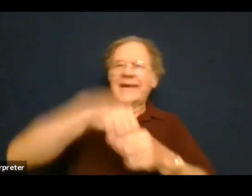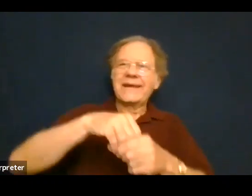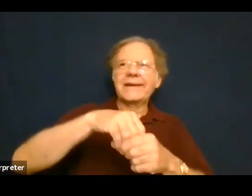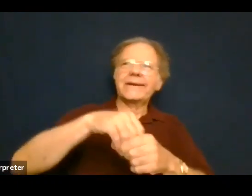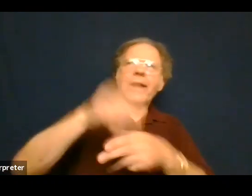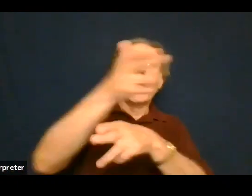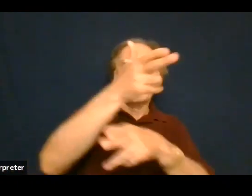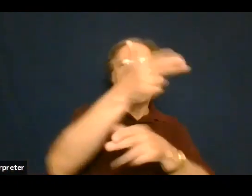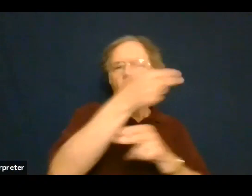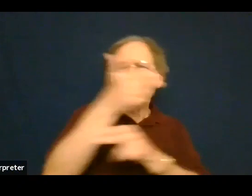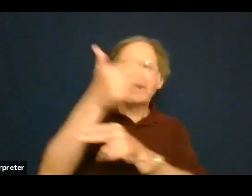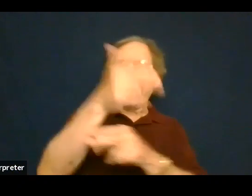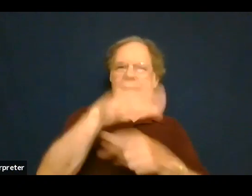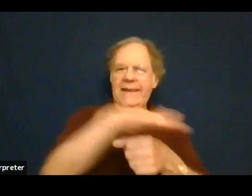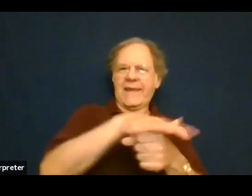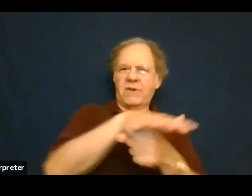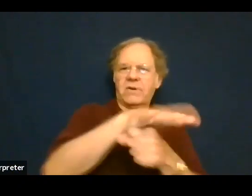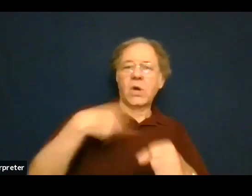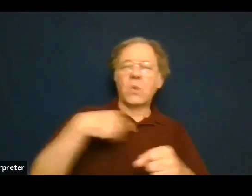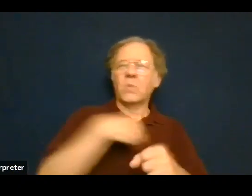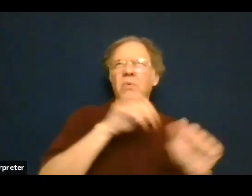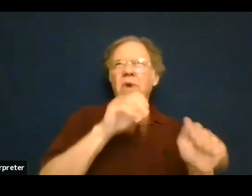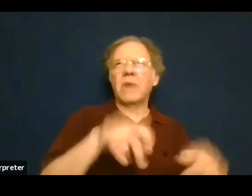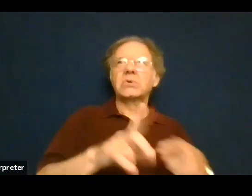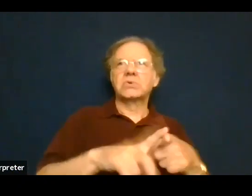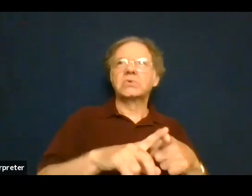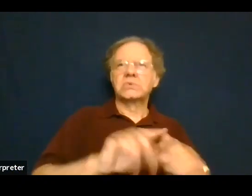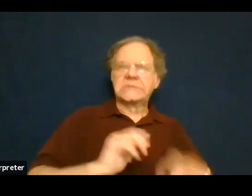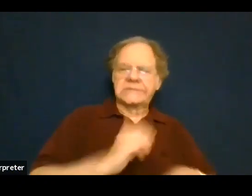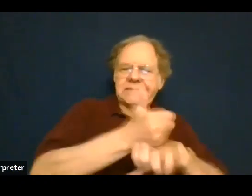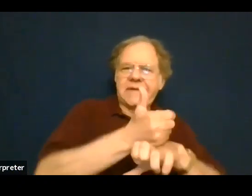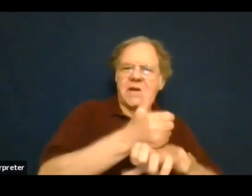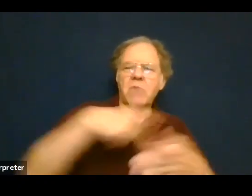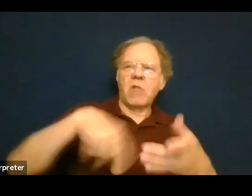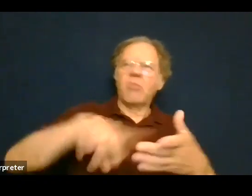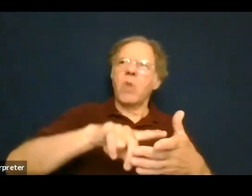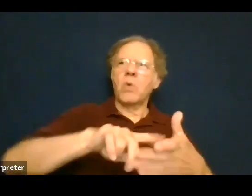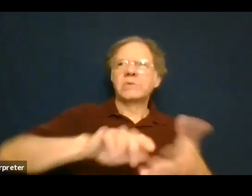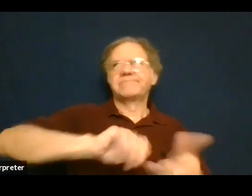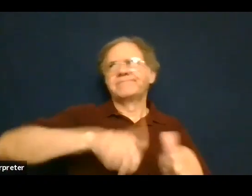We were able to enact these protocols very quickly, which